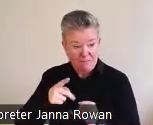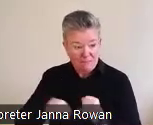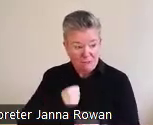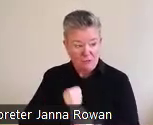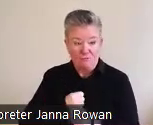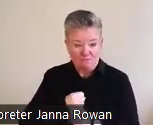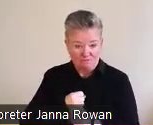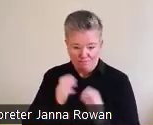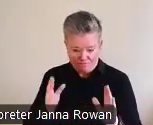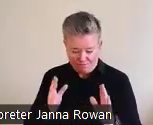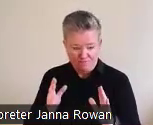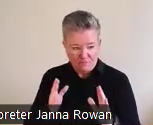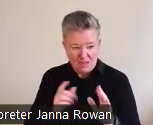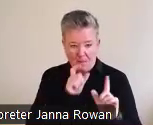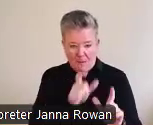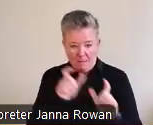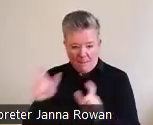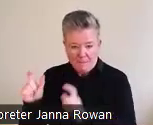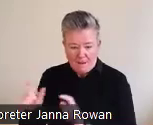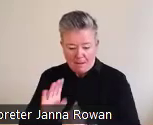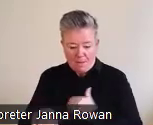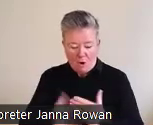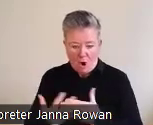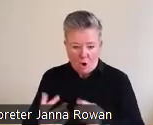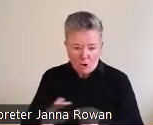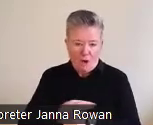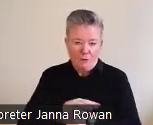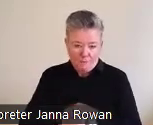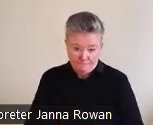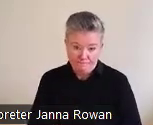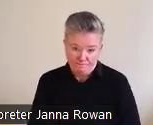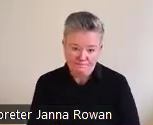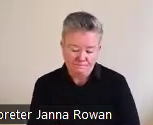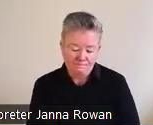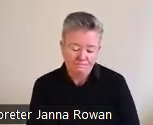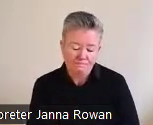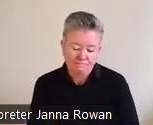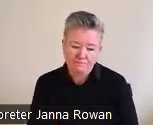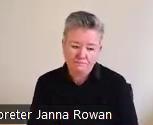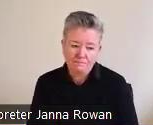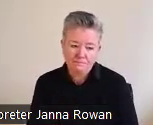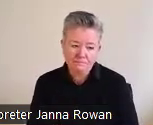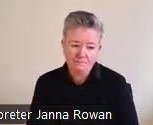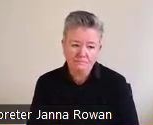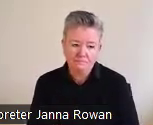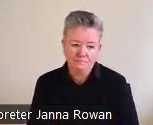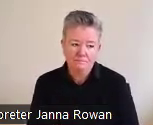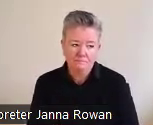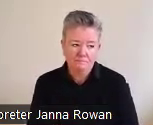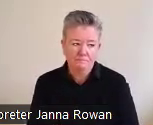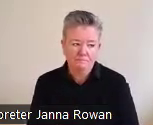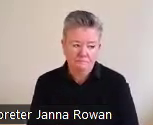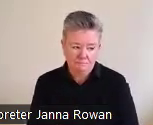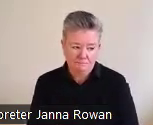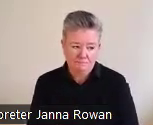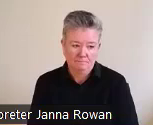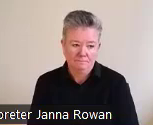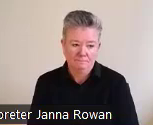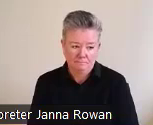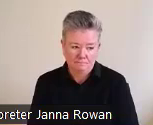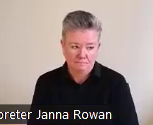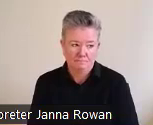Cover all of those components.